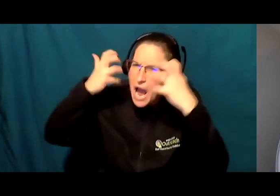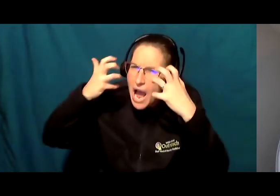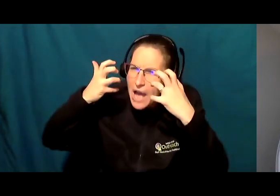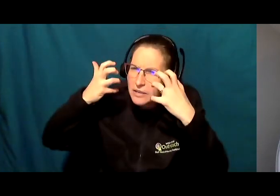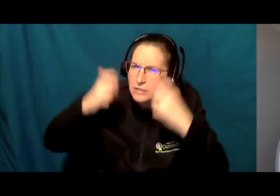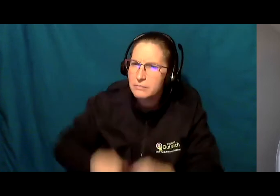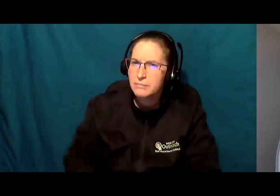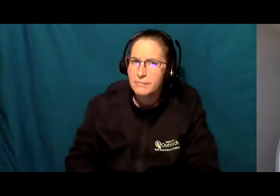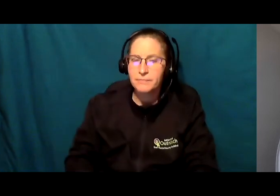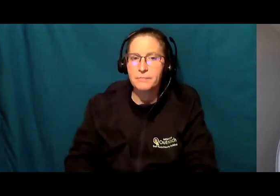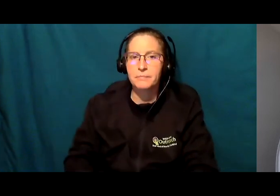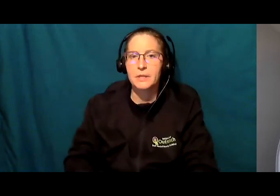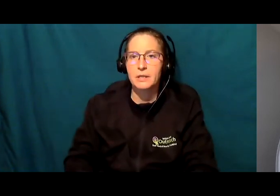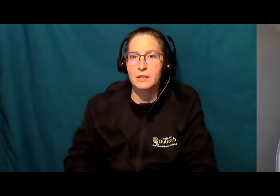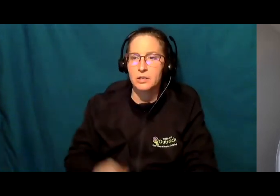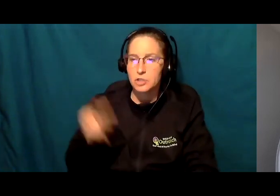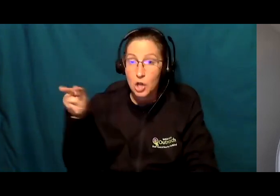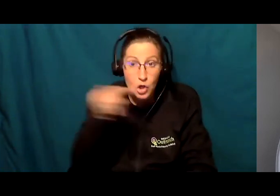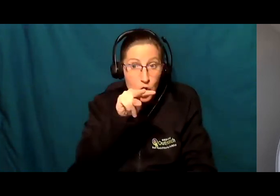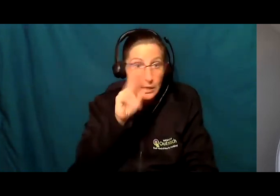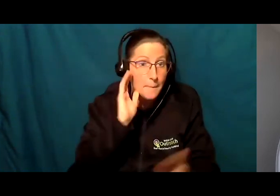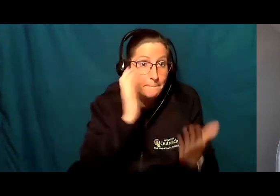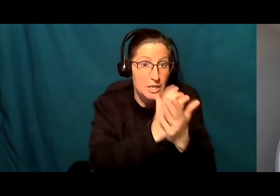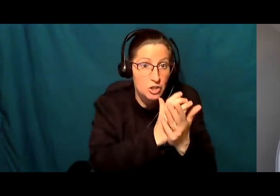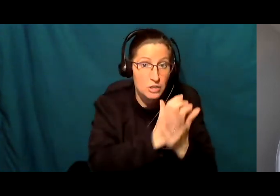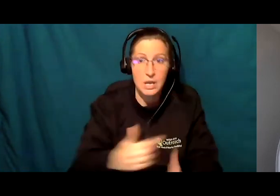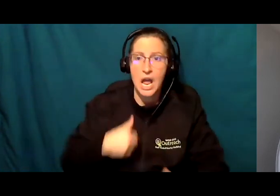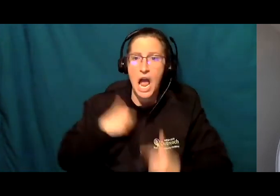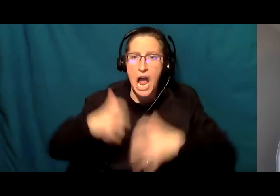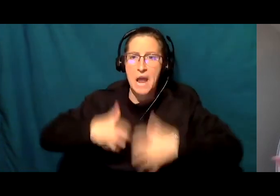And she looks at the picture and she'll say, I'm mad. Want to play.